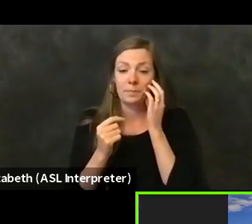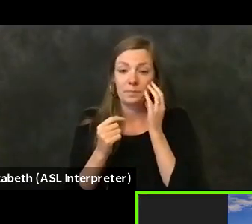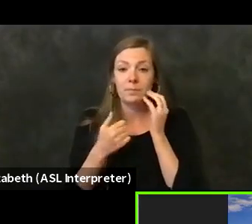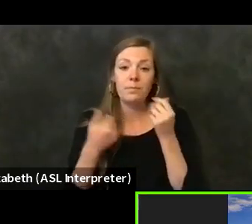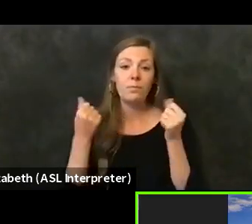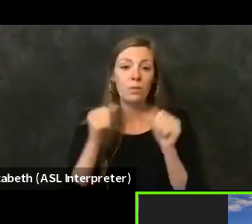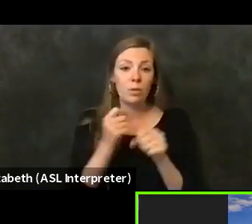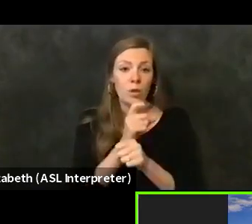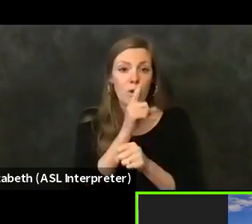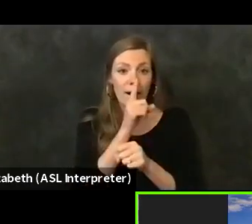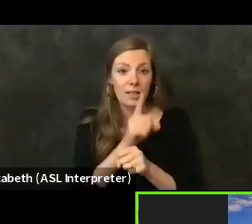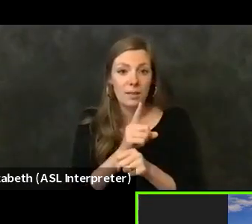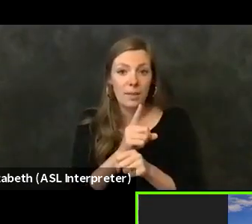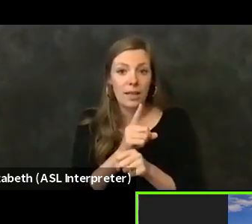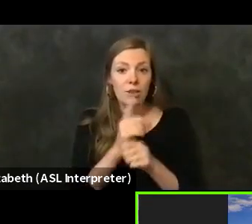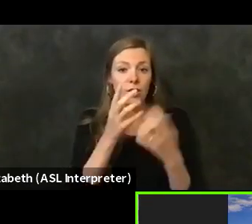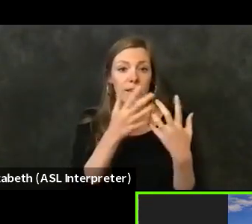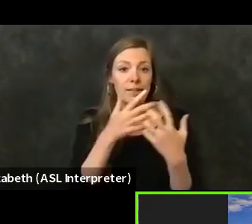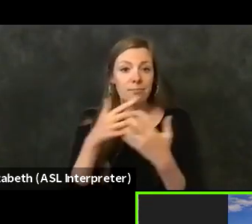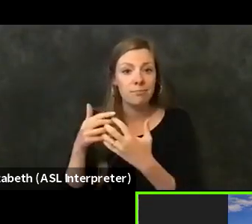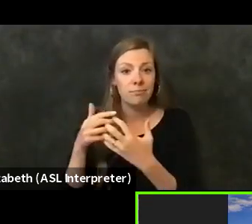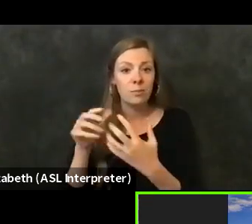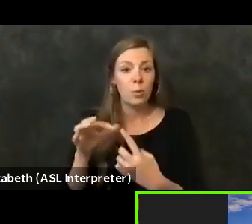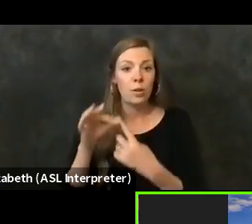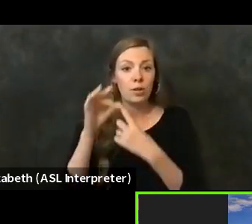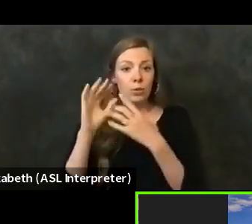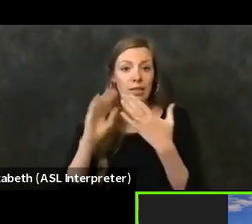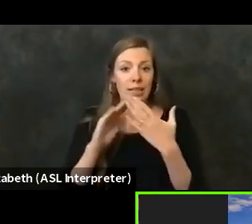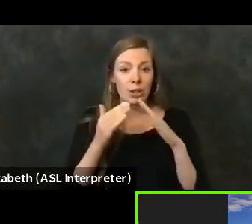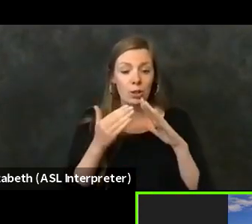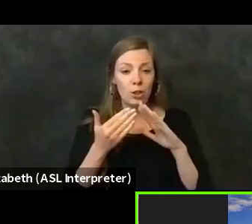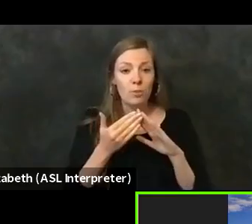sure that it's attuned to unique communities instead of just in aggregate